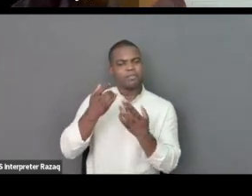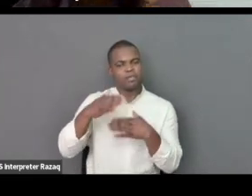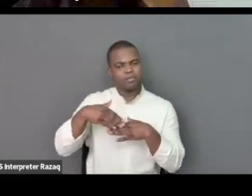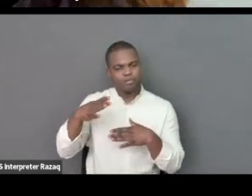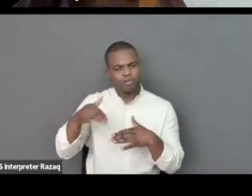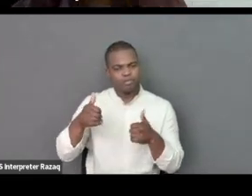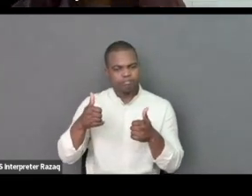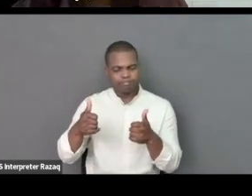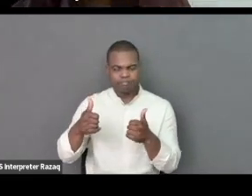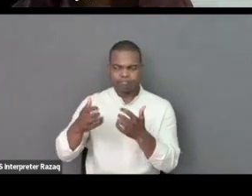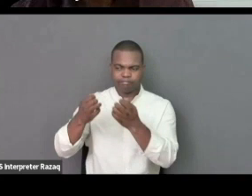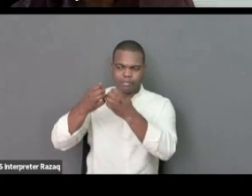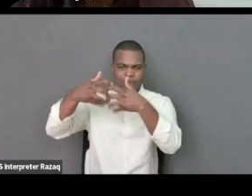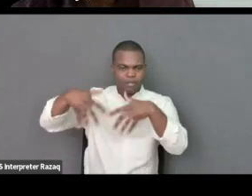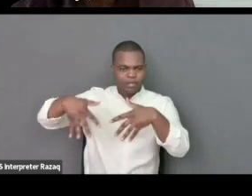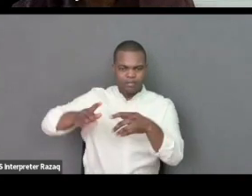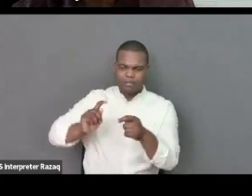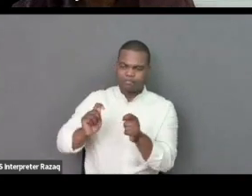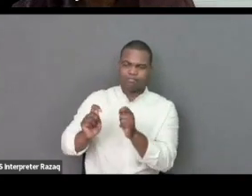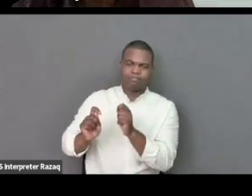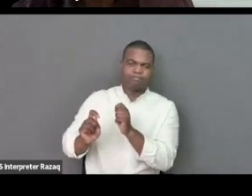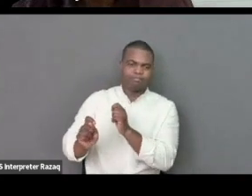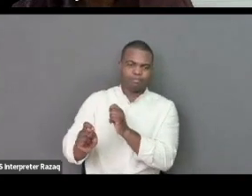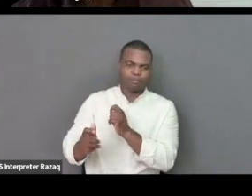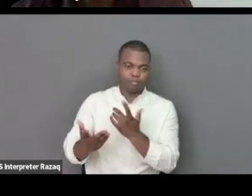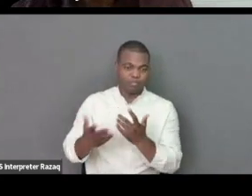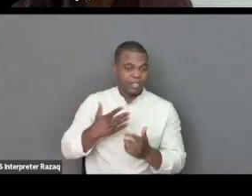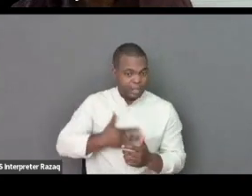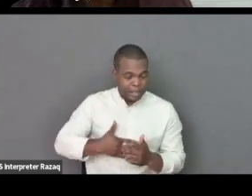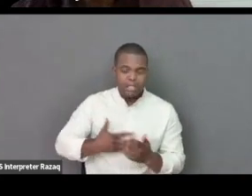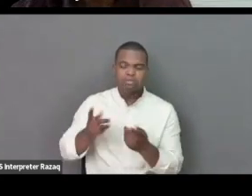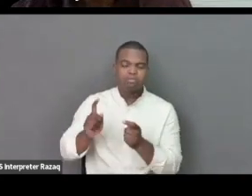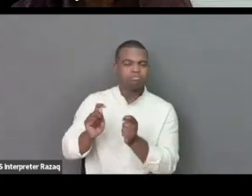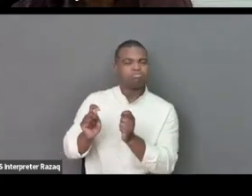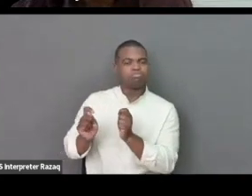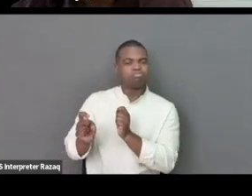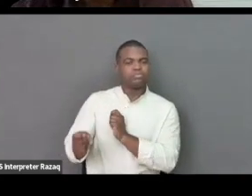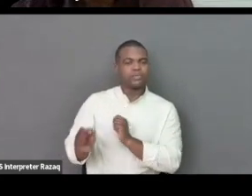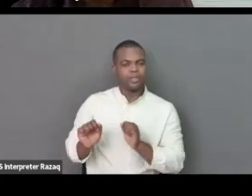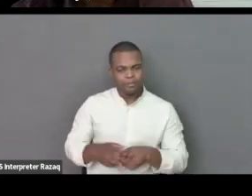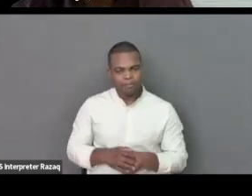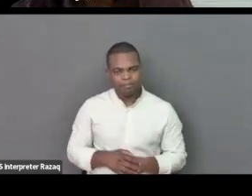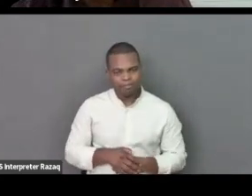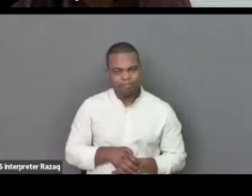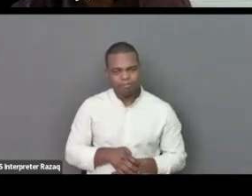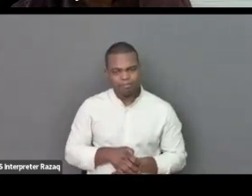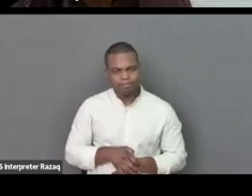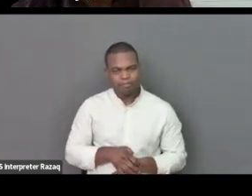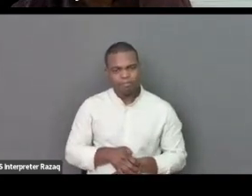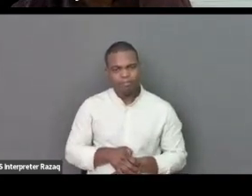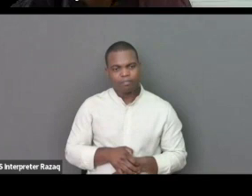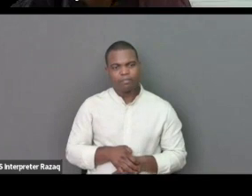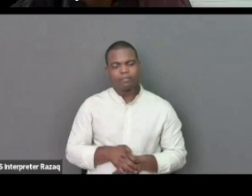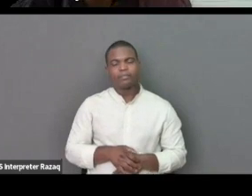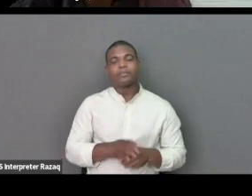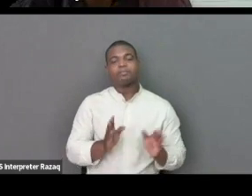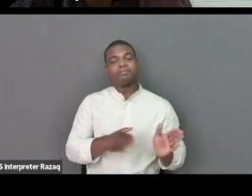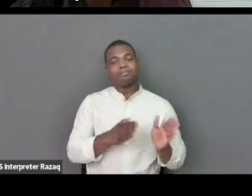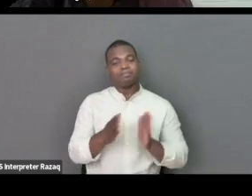Then, there is also an explanation of where to find the feedback mechanisms and also how to